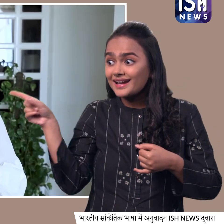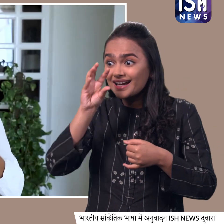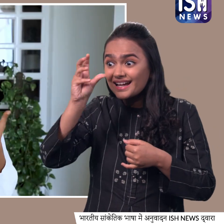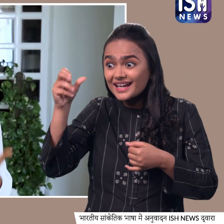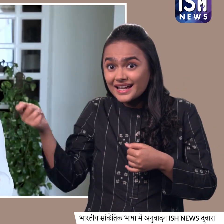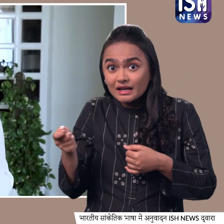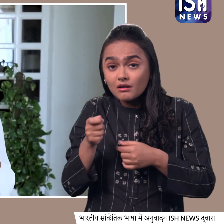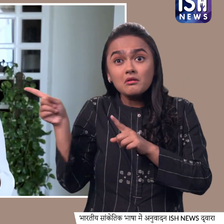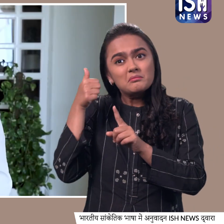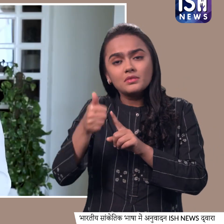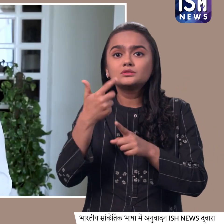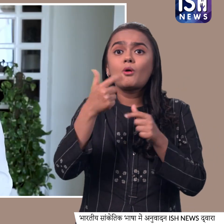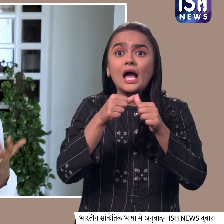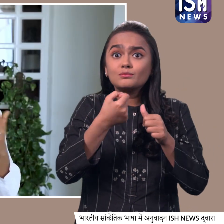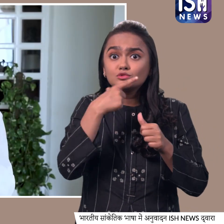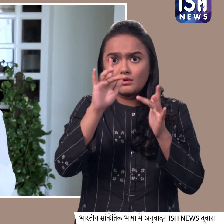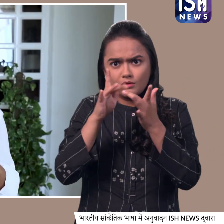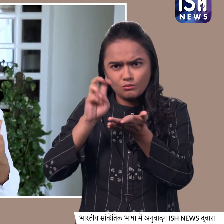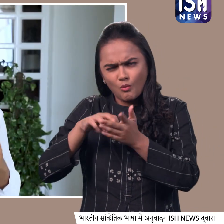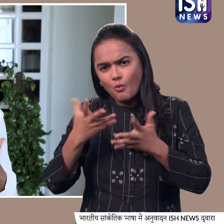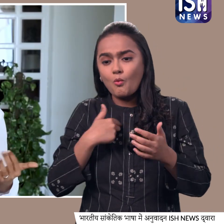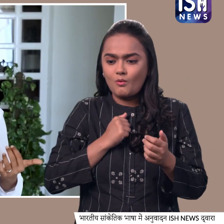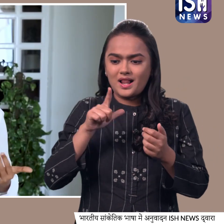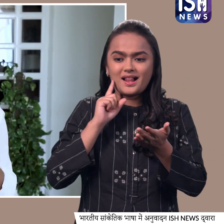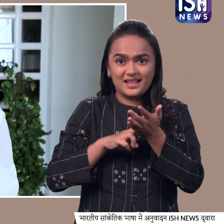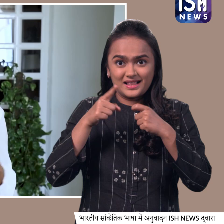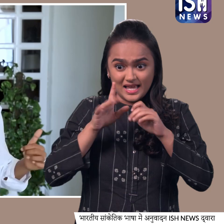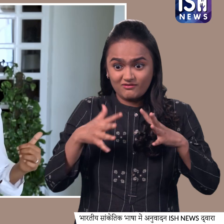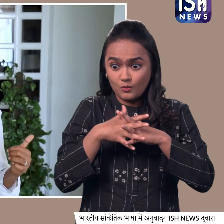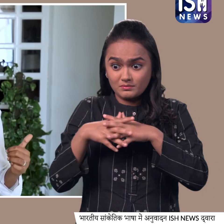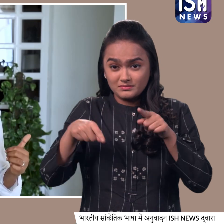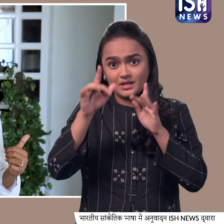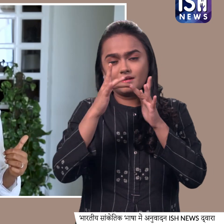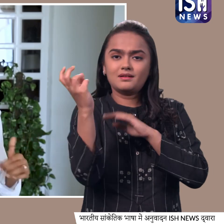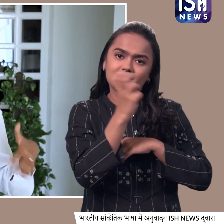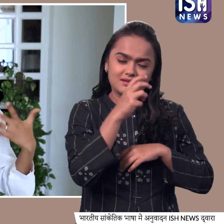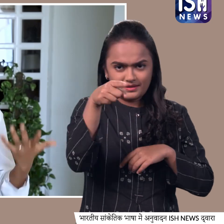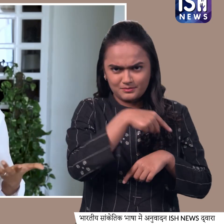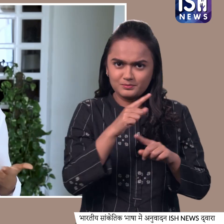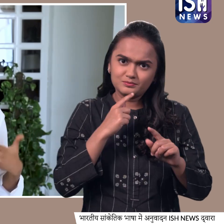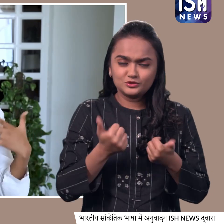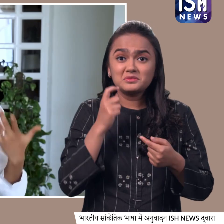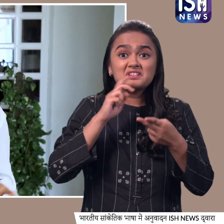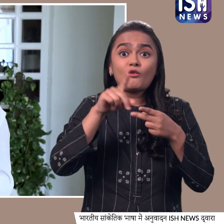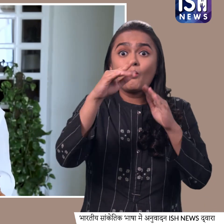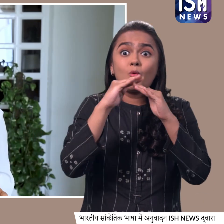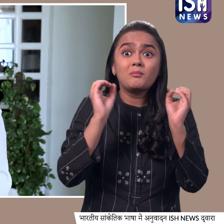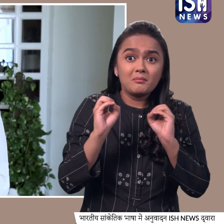If you do not have them at home, you can order them from Amazon or from the description given in the link below.